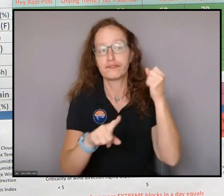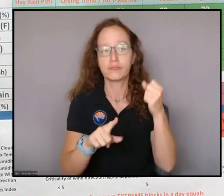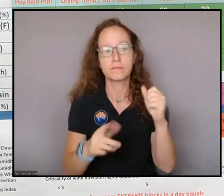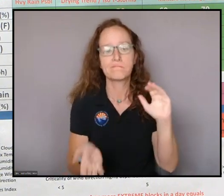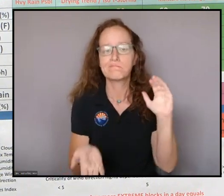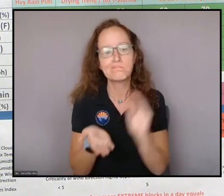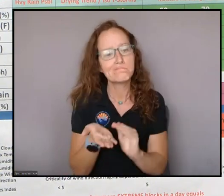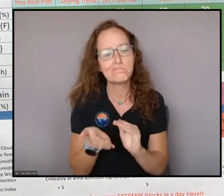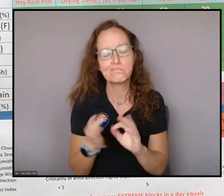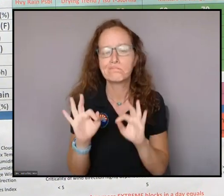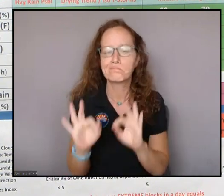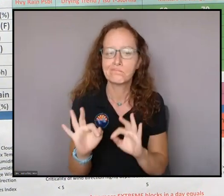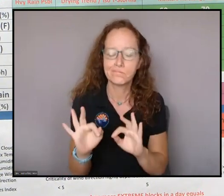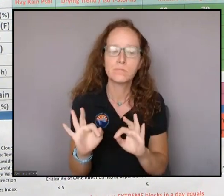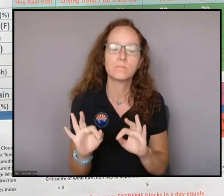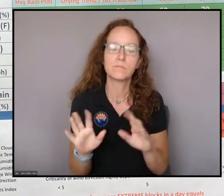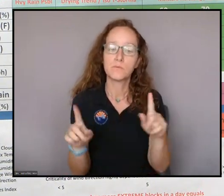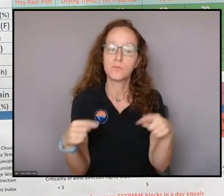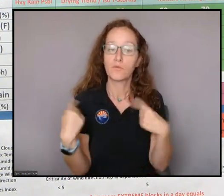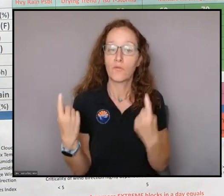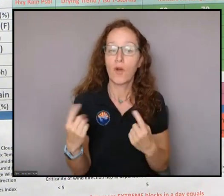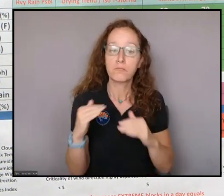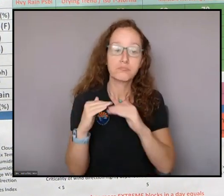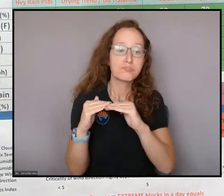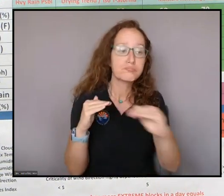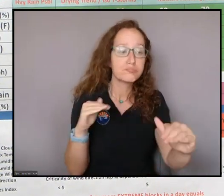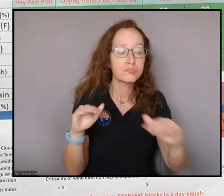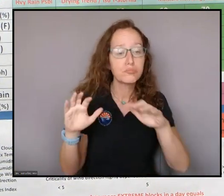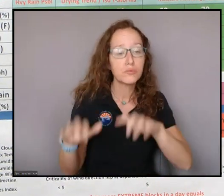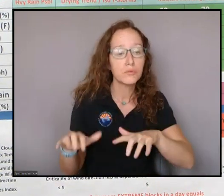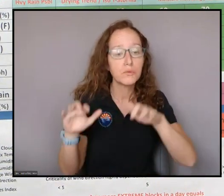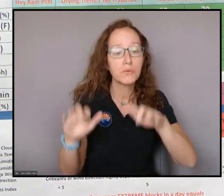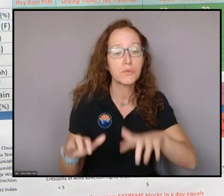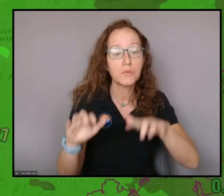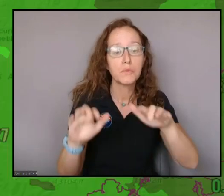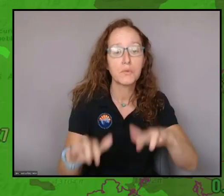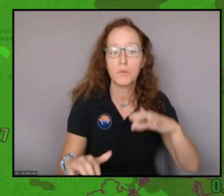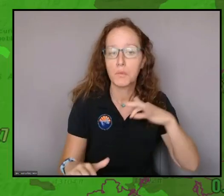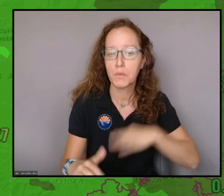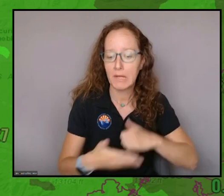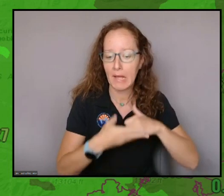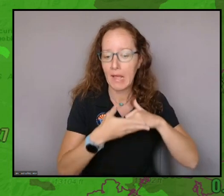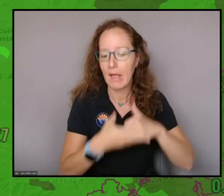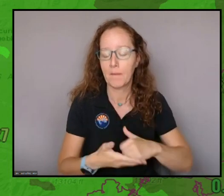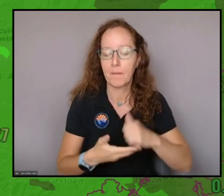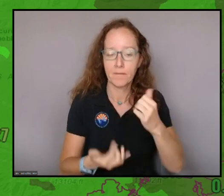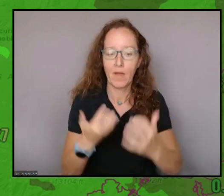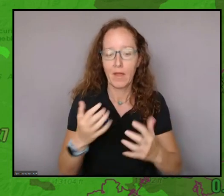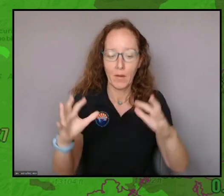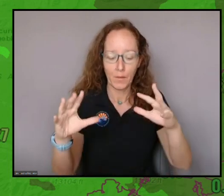bit of it, and it's been very very helpful to the fire. So, just looking at our rain map here. The image here on your left